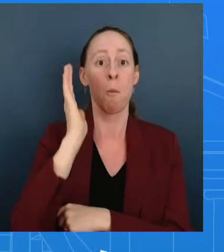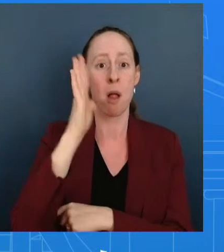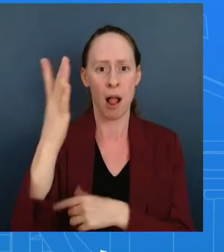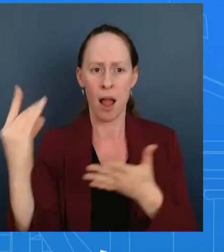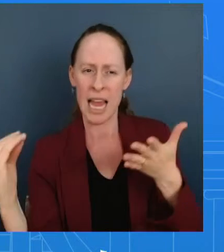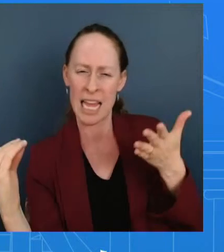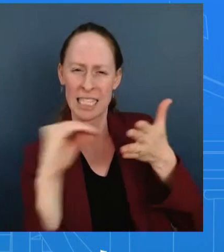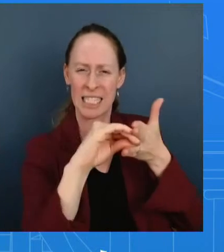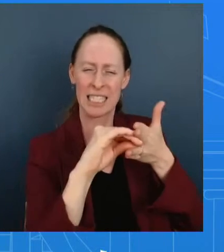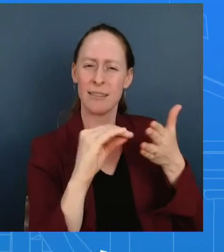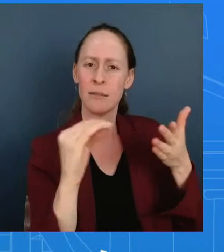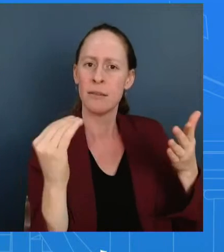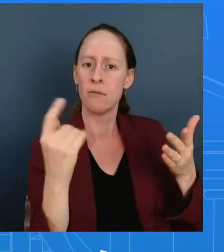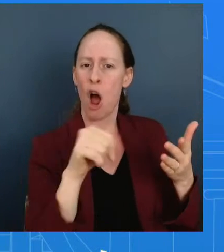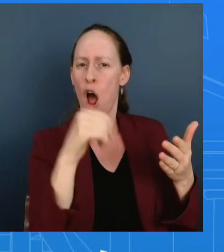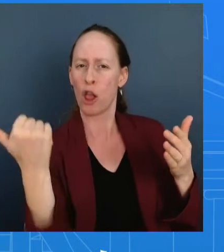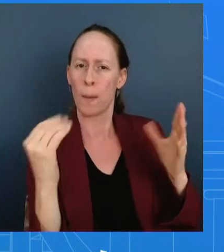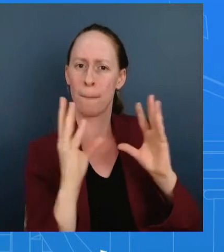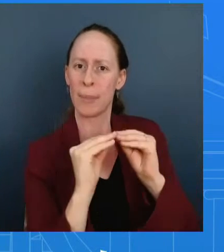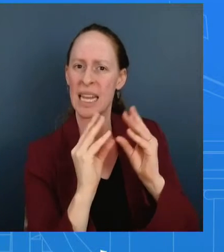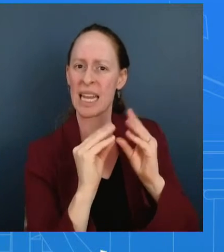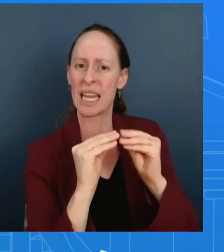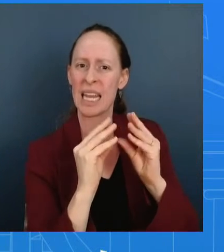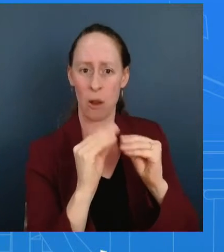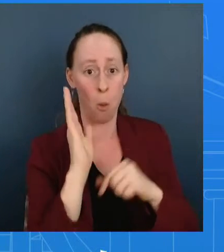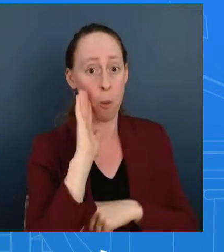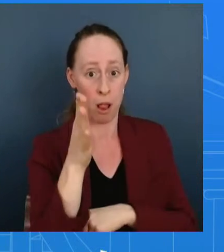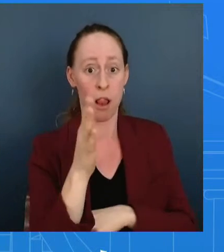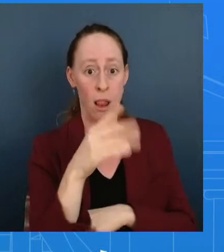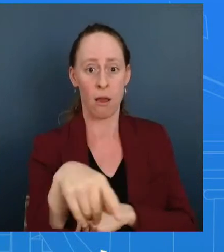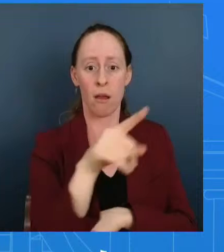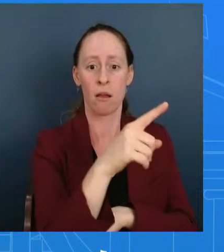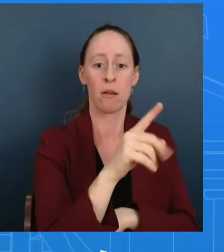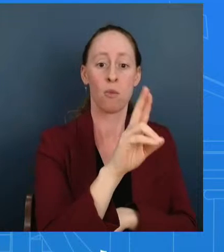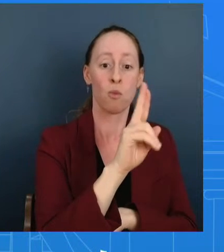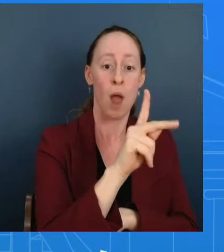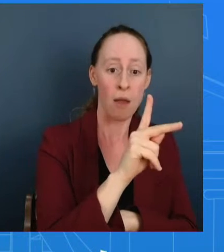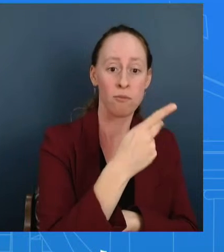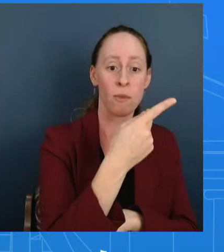are with the UK prime minister and President Zelenskyy. But I have no doubt there will be ad- additional bilats.